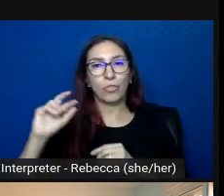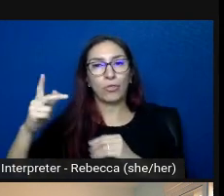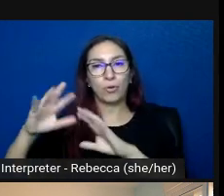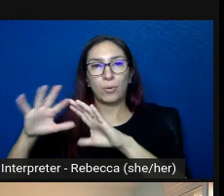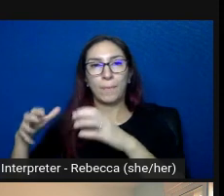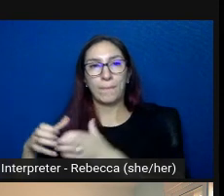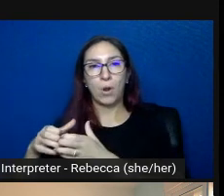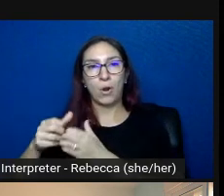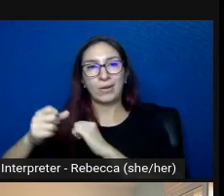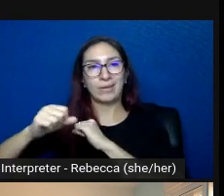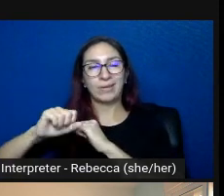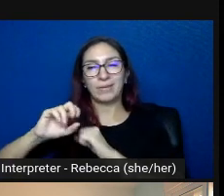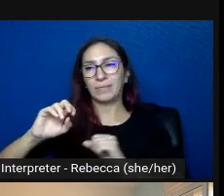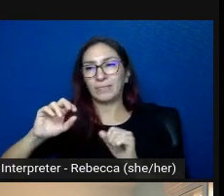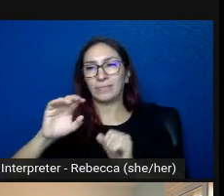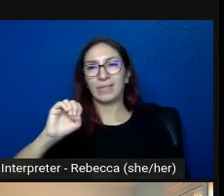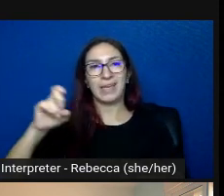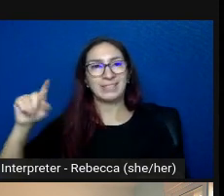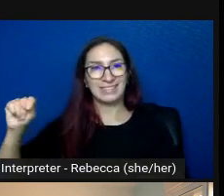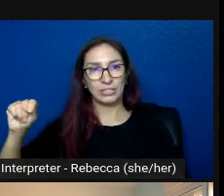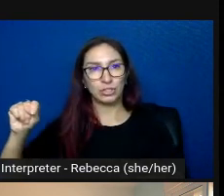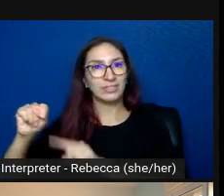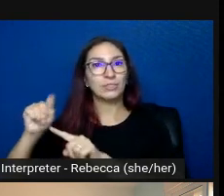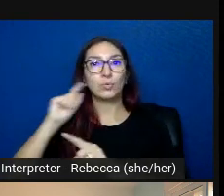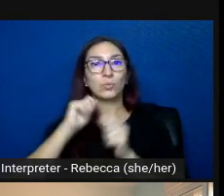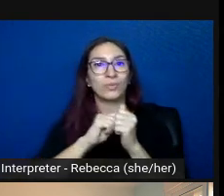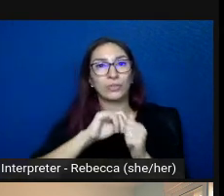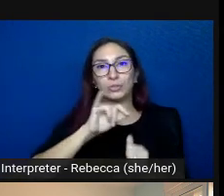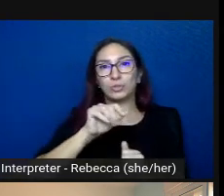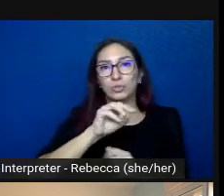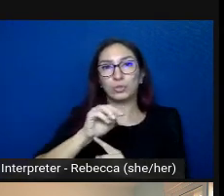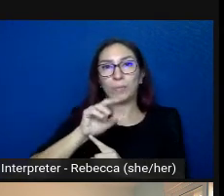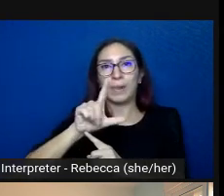Just with Joomla, you can develop a great website.